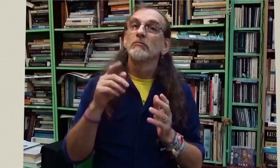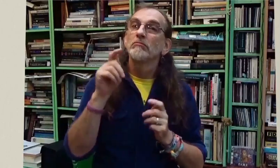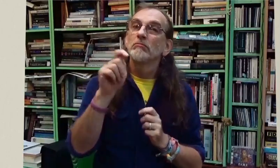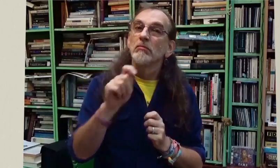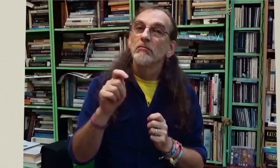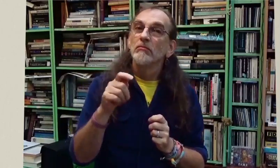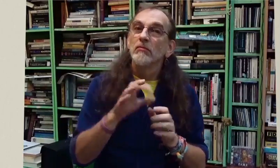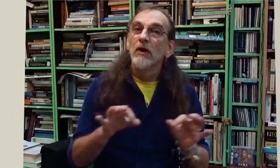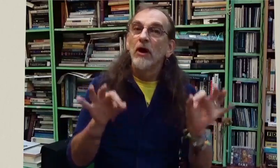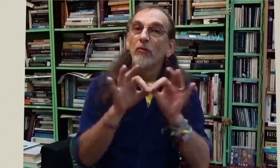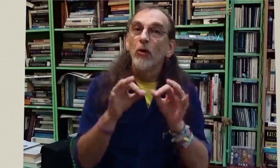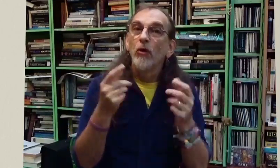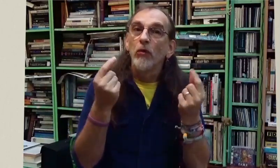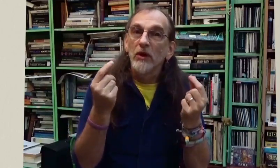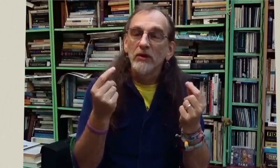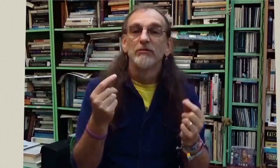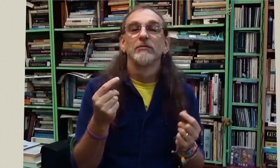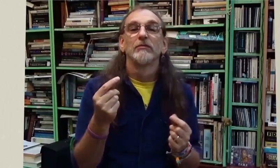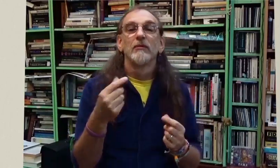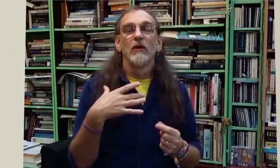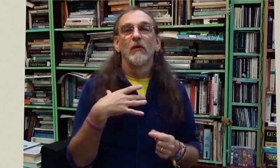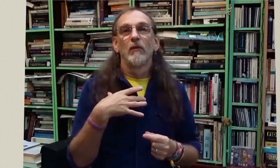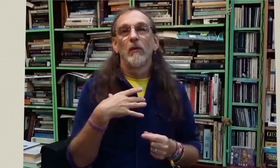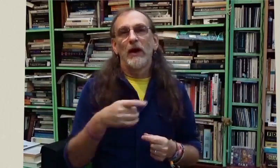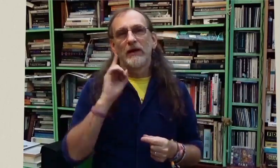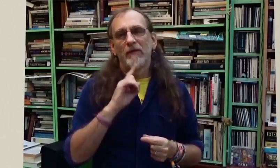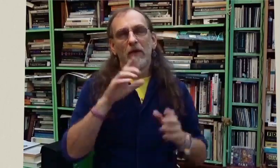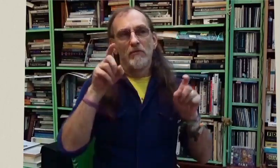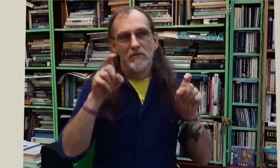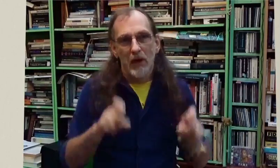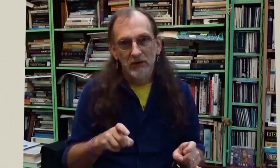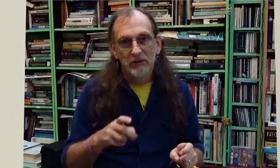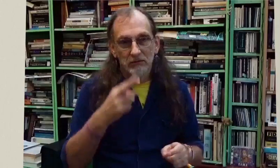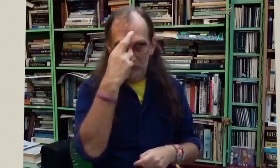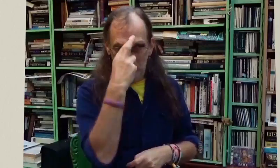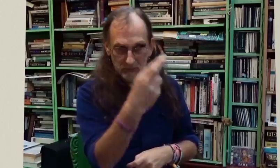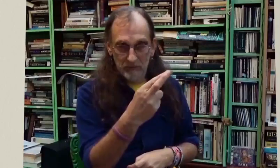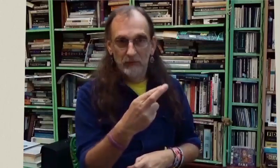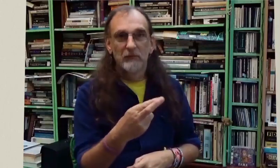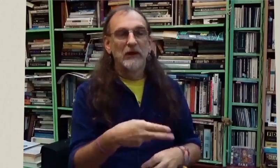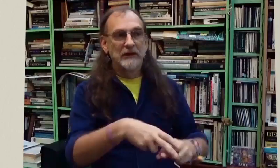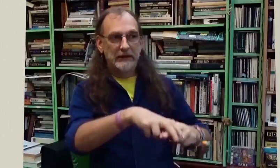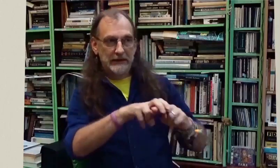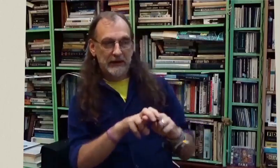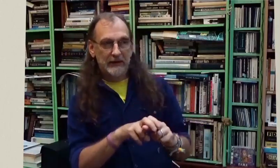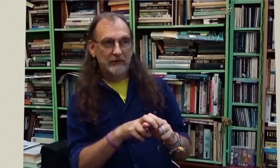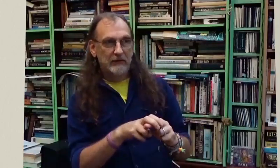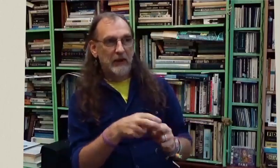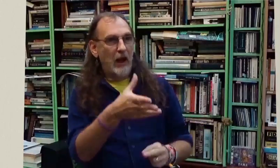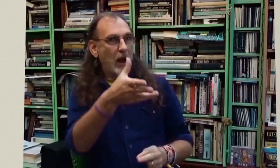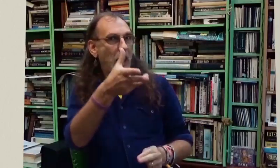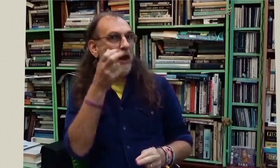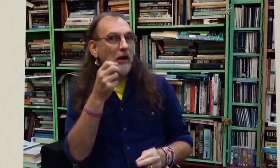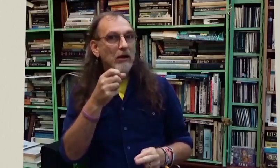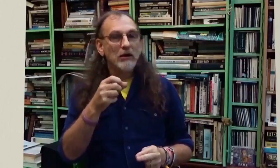For people who identify as white and Deaf, our response to this intersectionality is to respectfully listen.